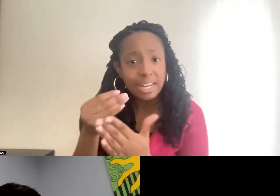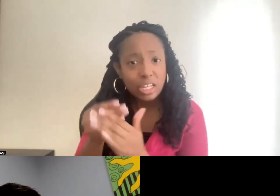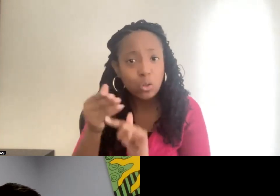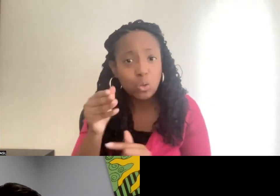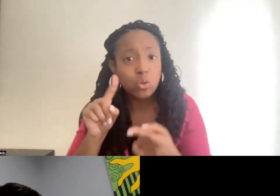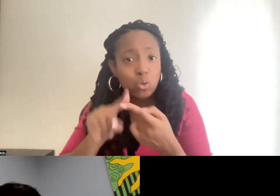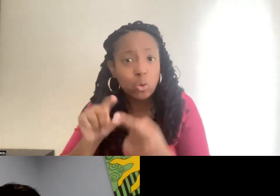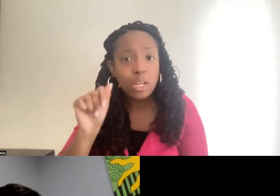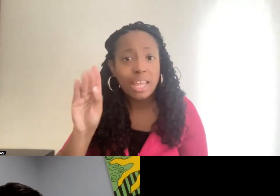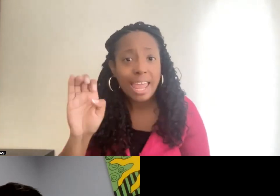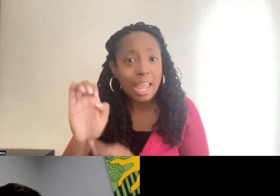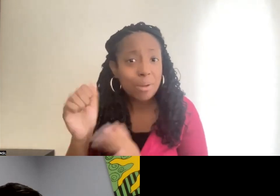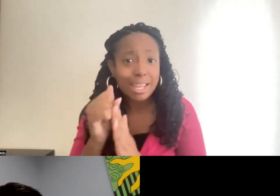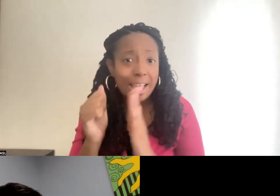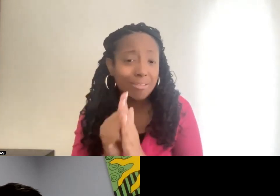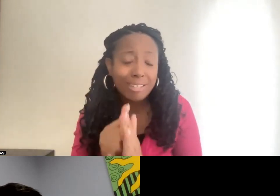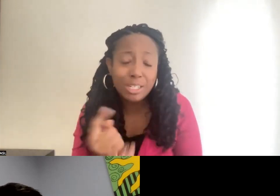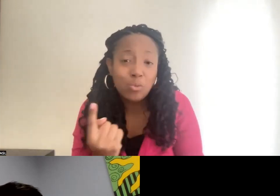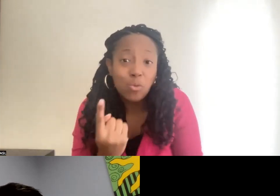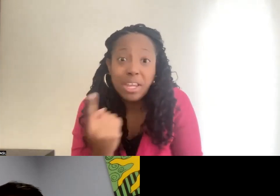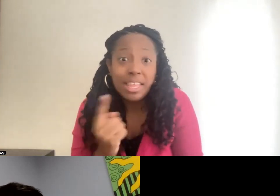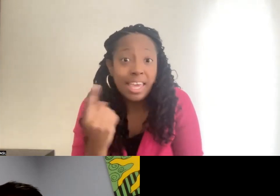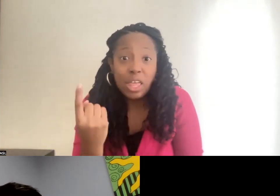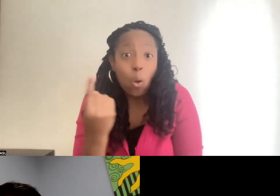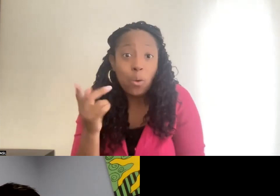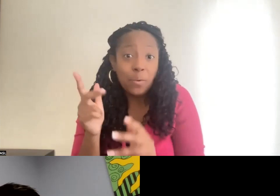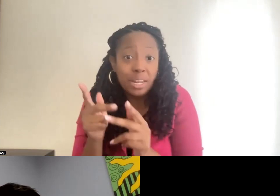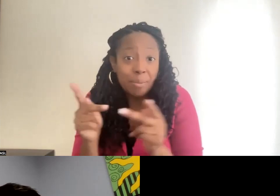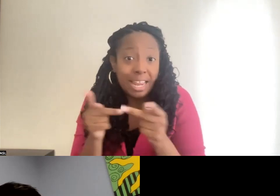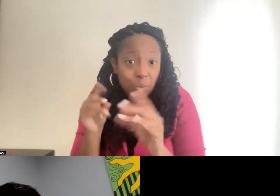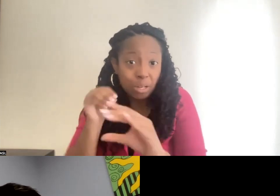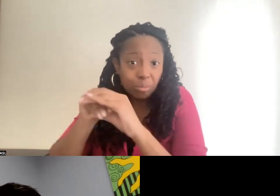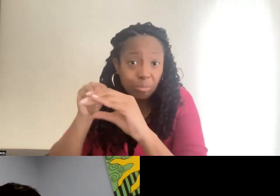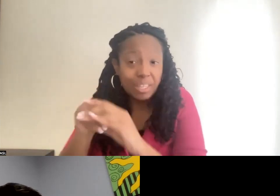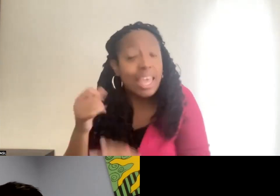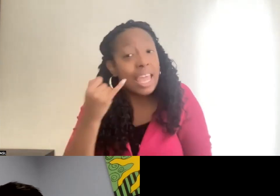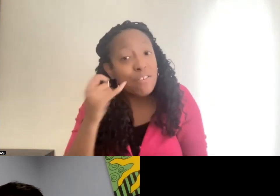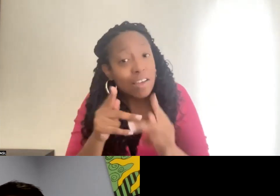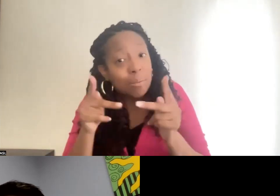it's the only place we can put it right unless you have a place to spend it we need to transfer those